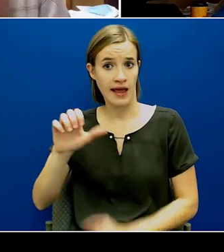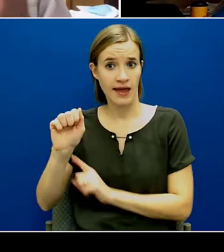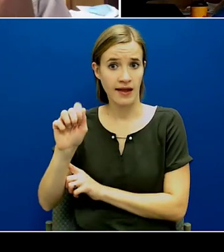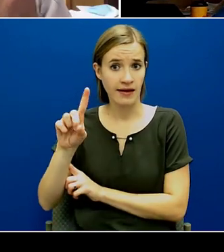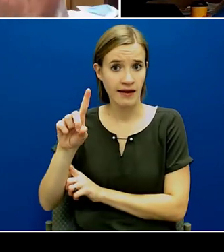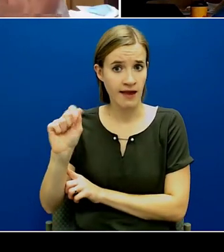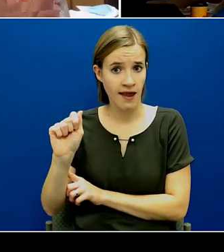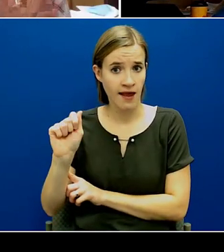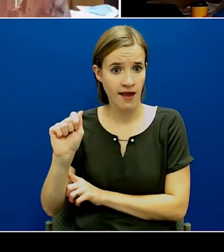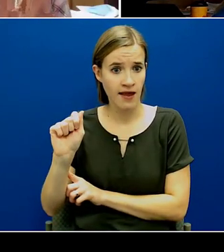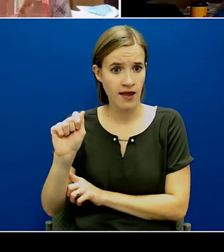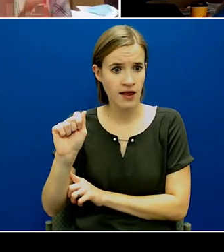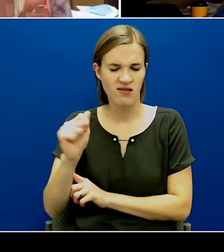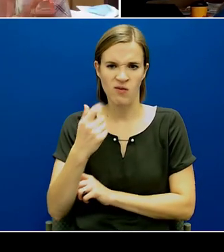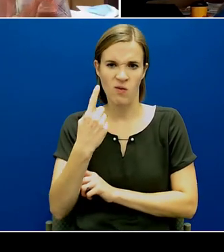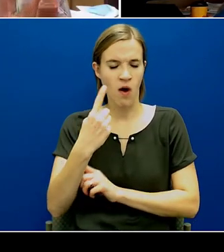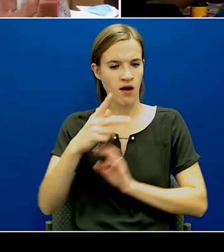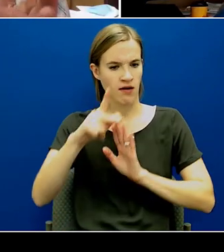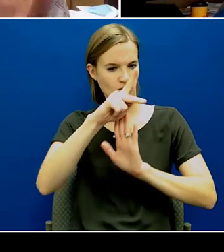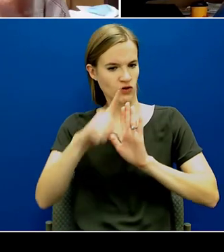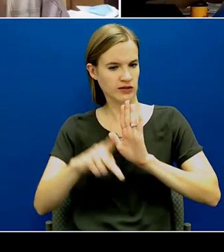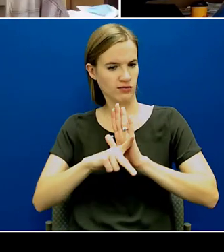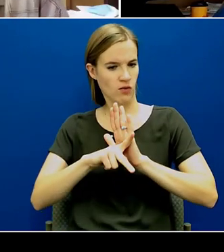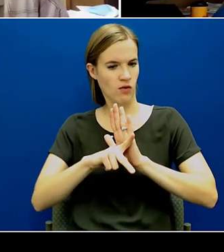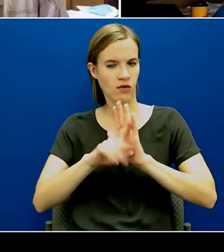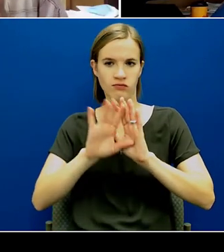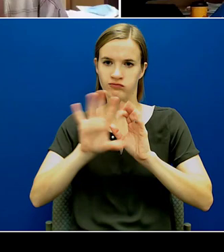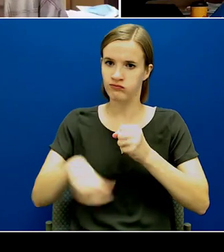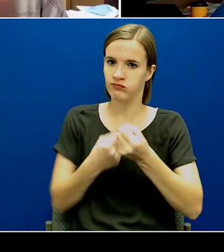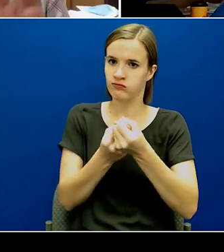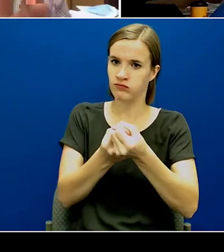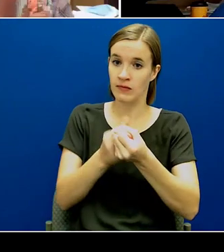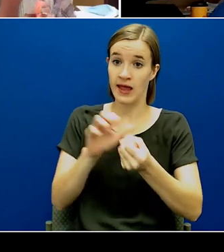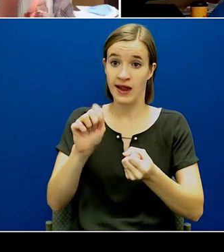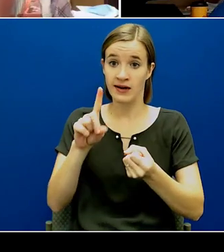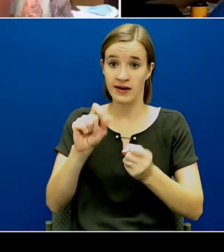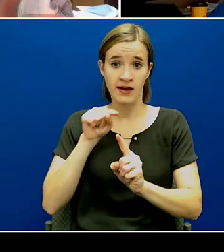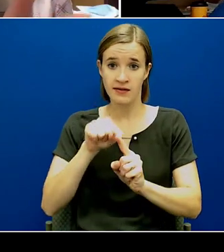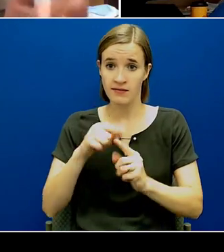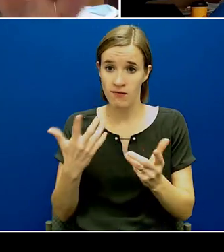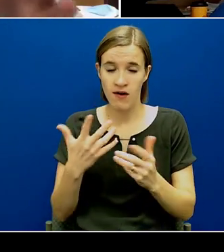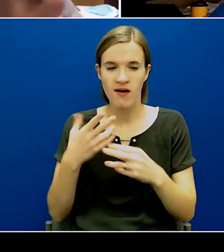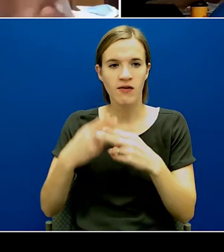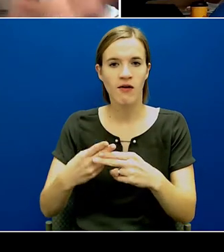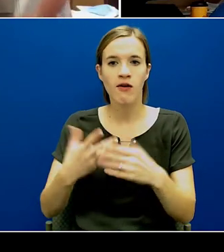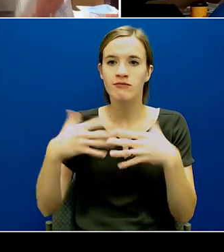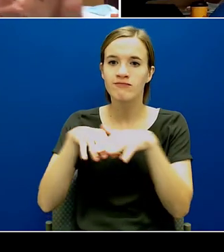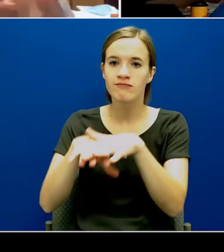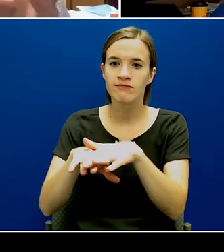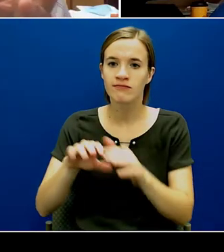segregating people who are elderly and or have a disability is almost counter to what